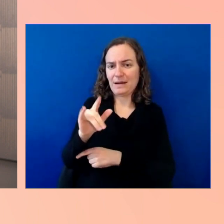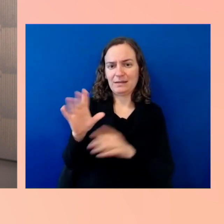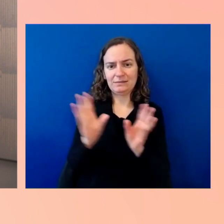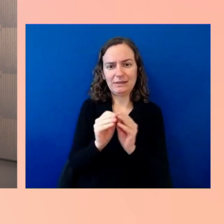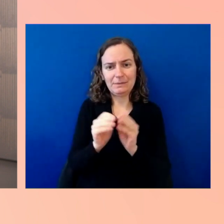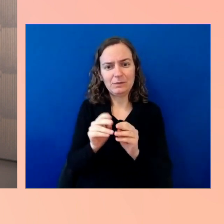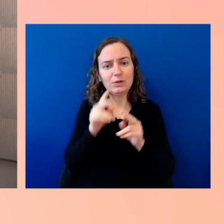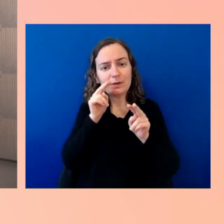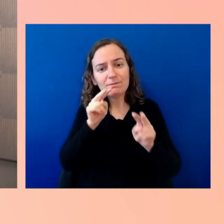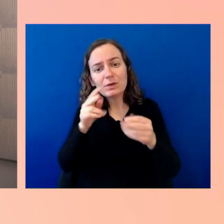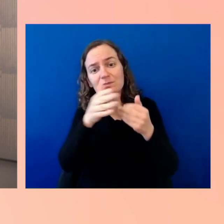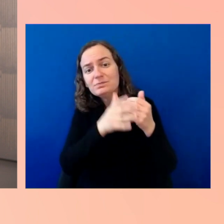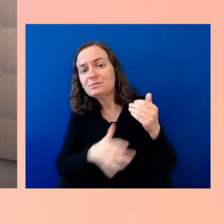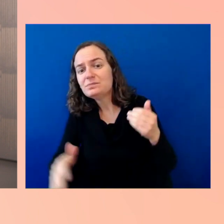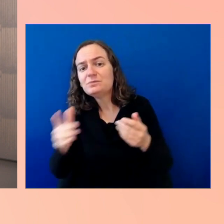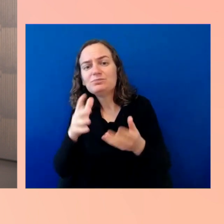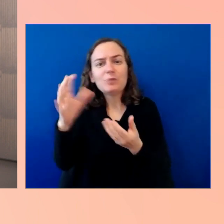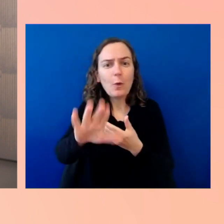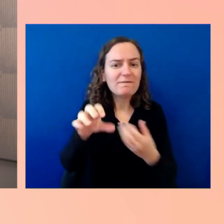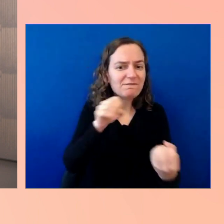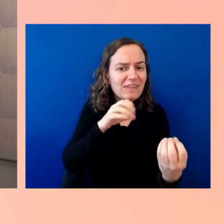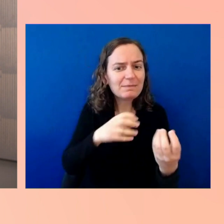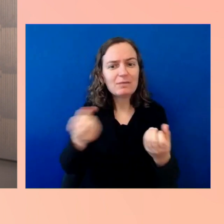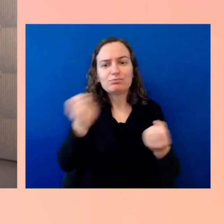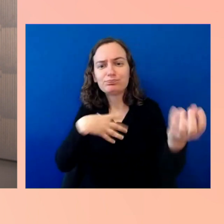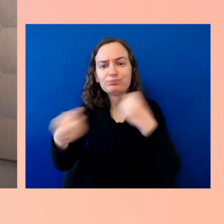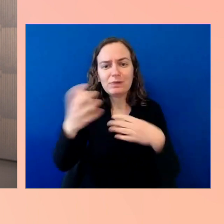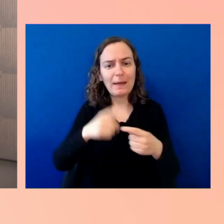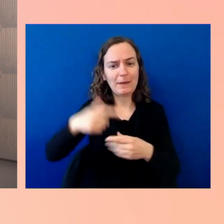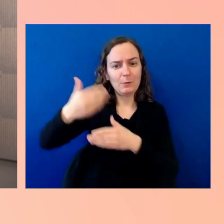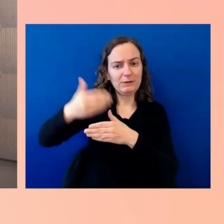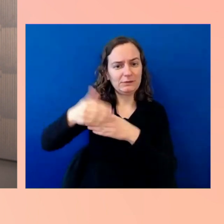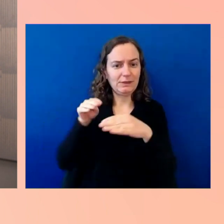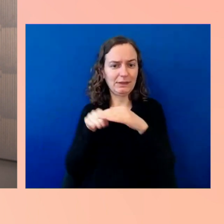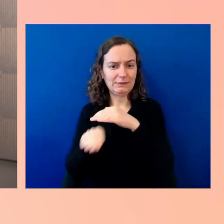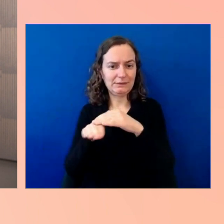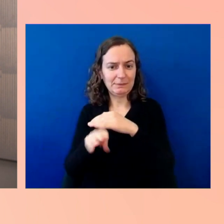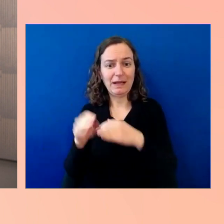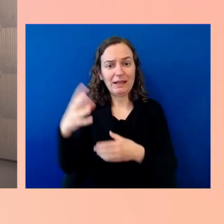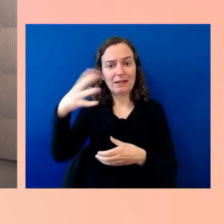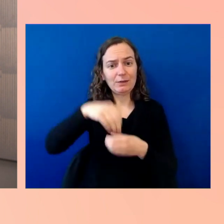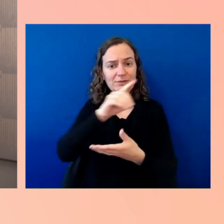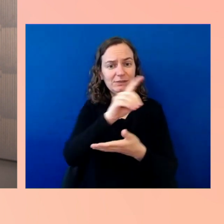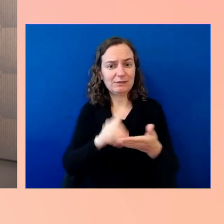the Inclusive Design for Cognition toolkit. Up next is my dear friend and colleague, Amanda Silver,